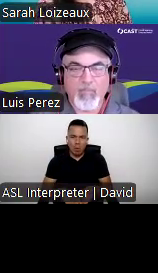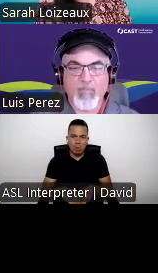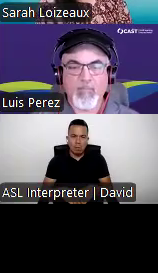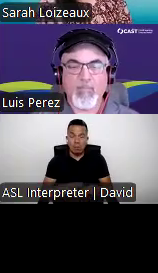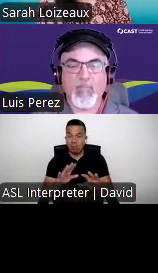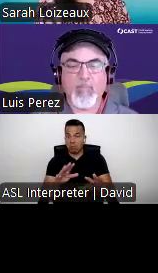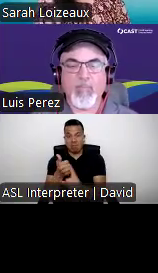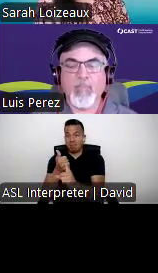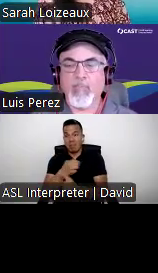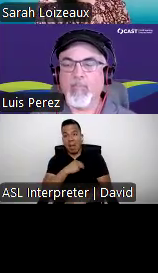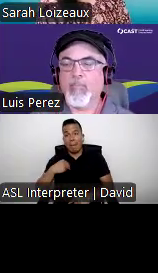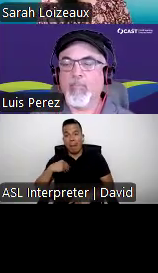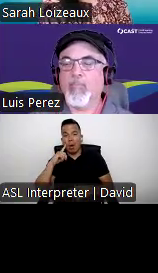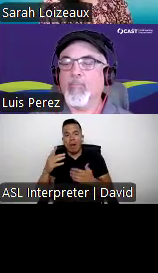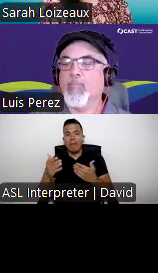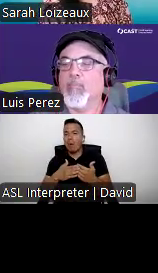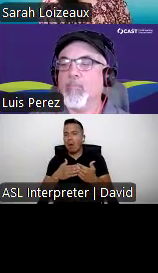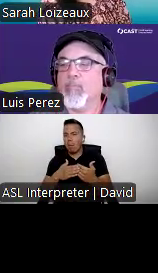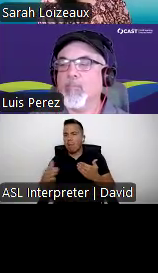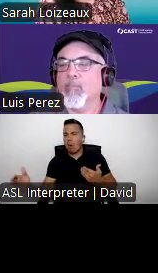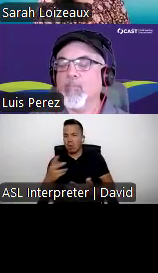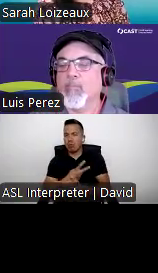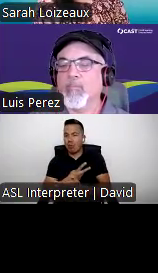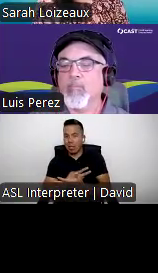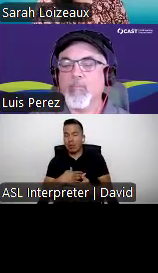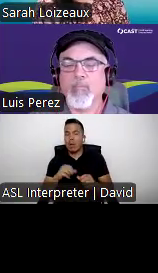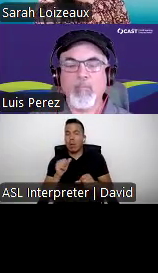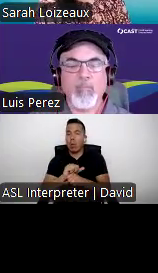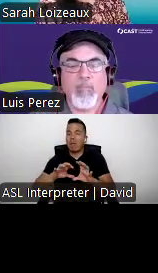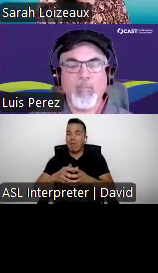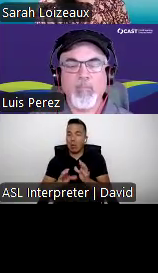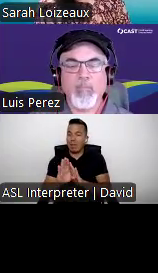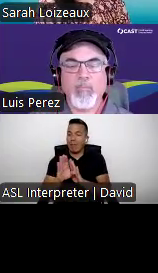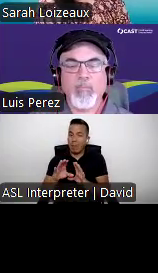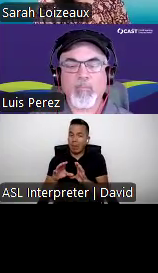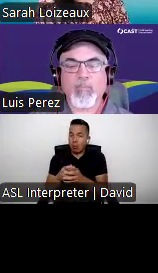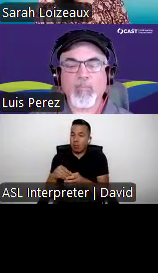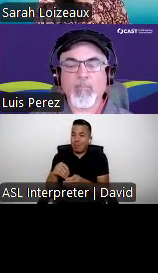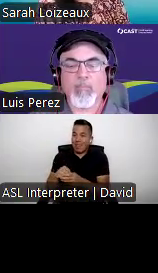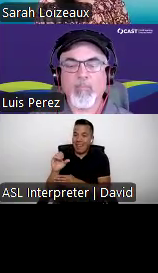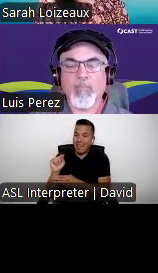of the Post-secondary and Workforce Development Group at CAST, he also works to increase access